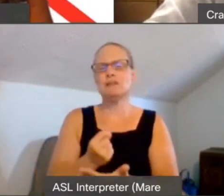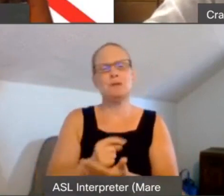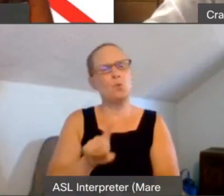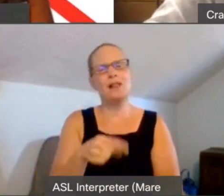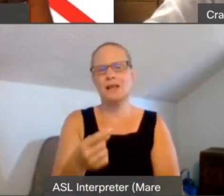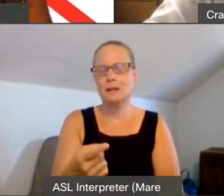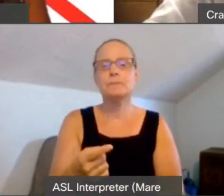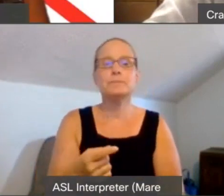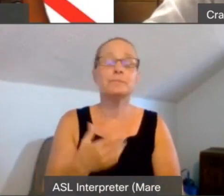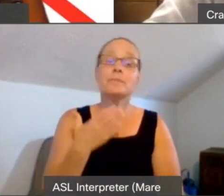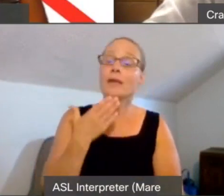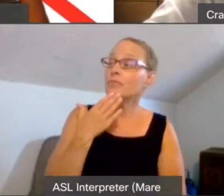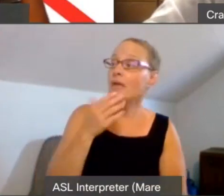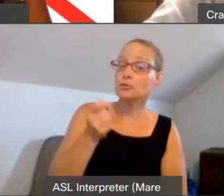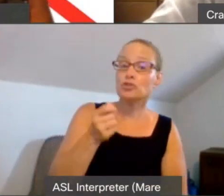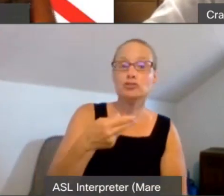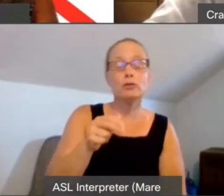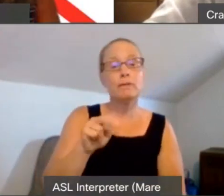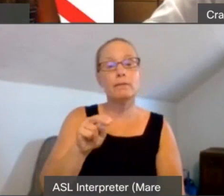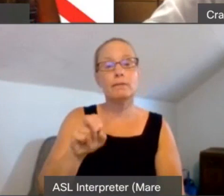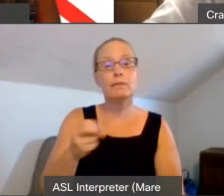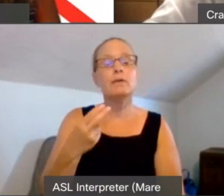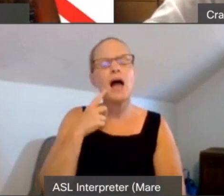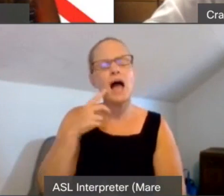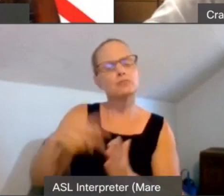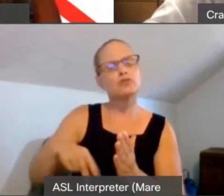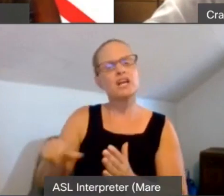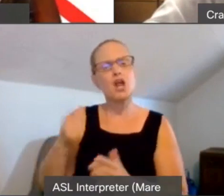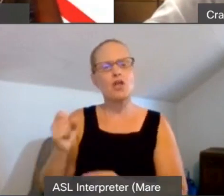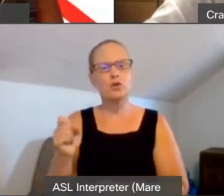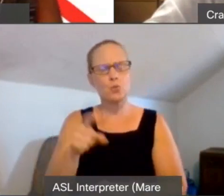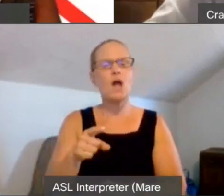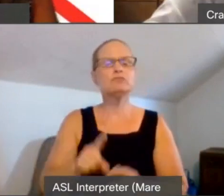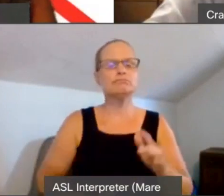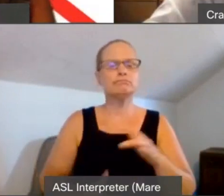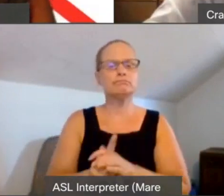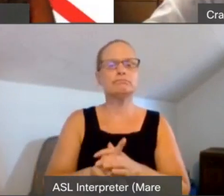Thank you Judge Hannah. I'm looking at another question that's come into the Q and A pod and then I'm gonna step back